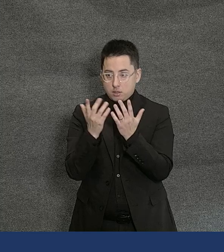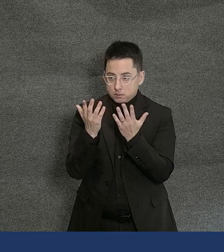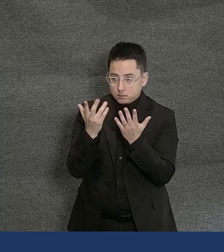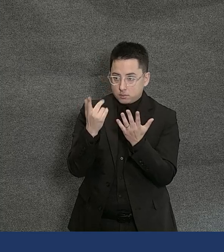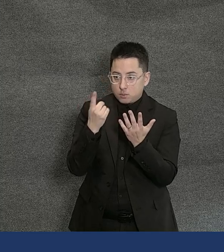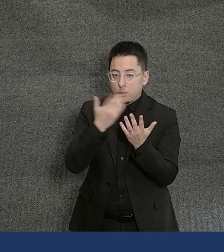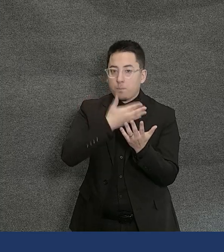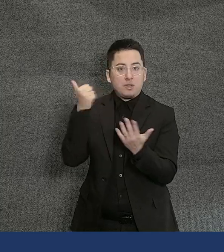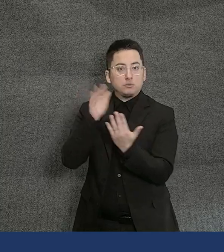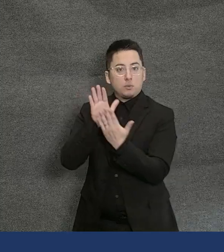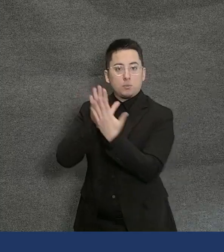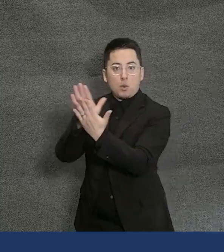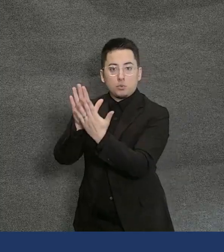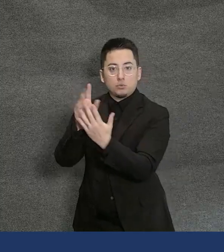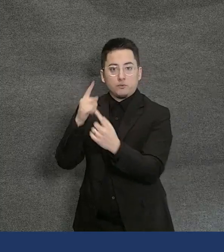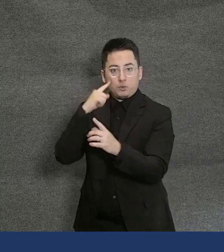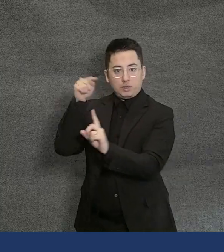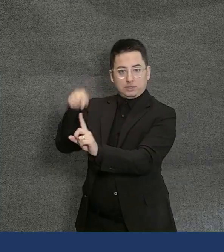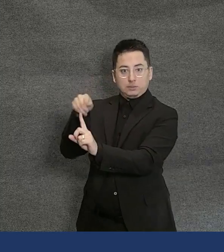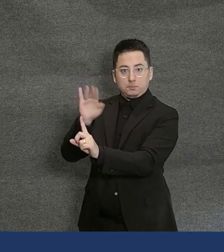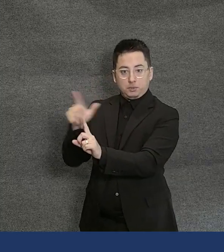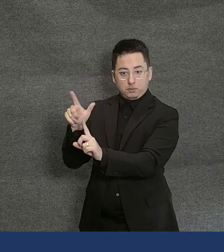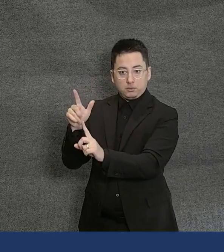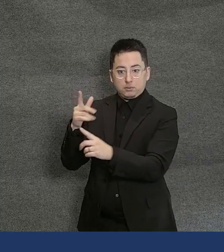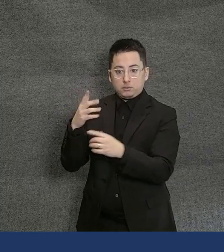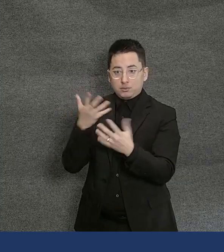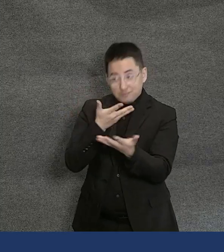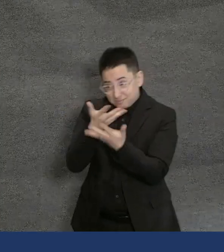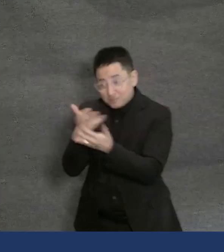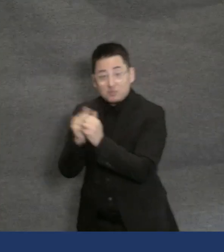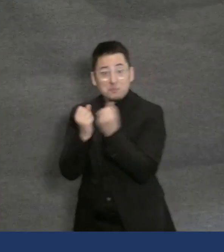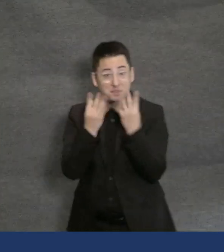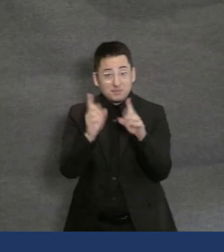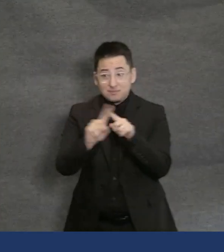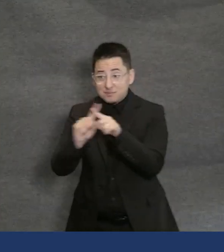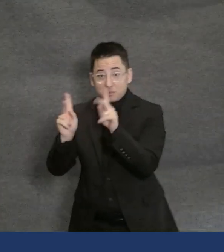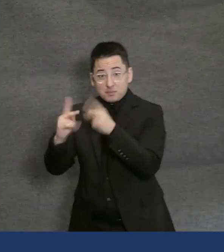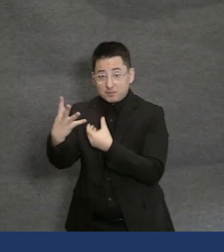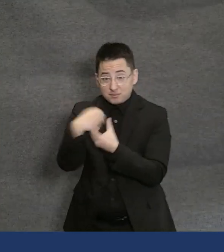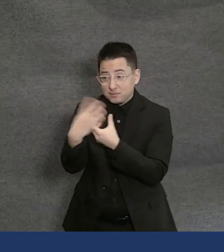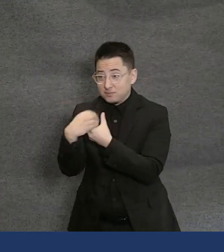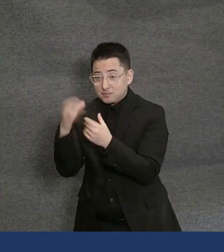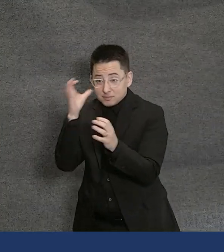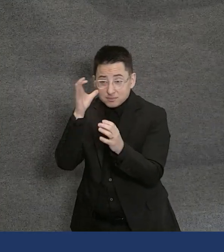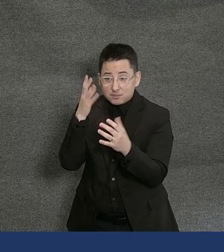He's talking with the variety of stakeholders. We were scheduled for a hearing a few weeks ago,